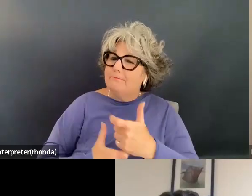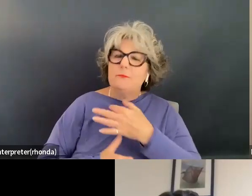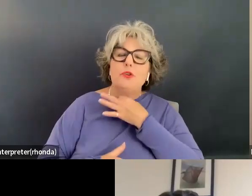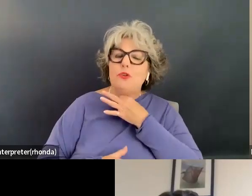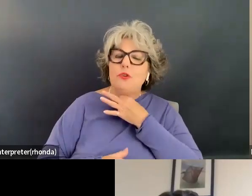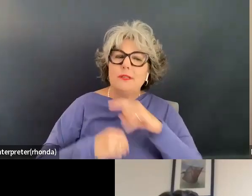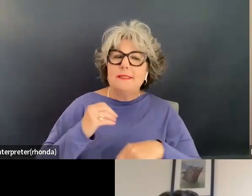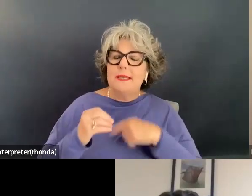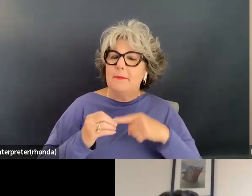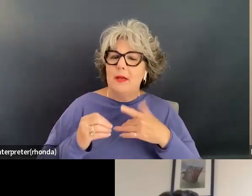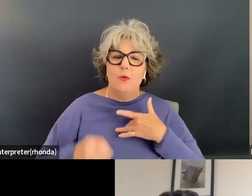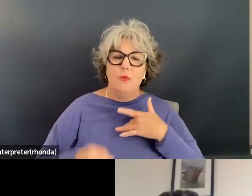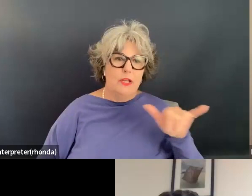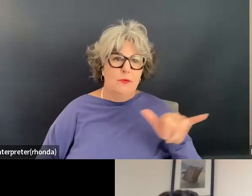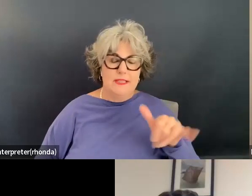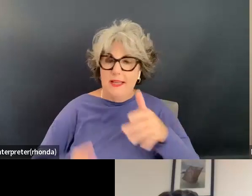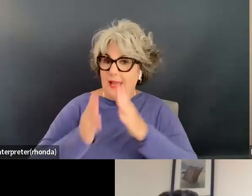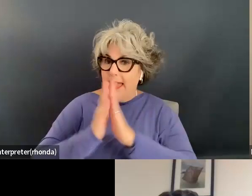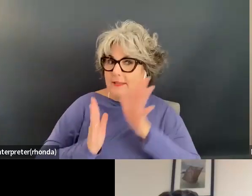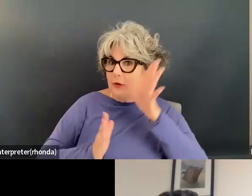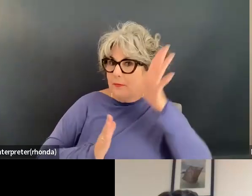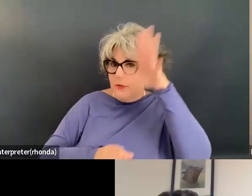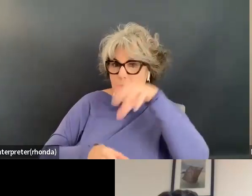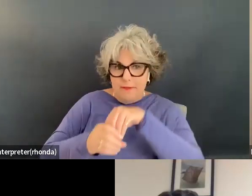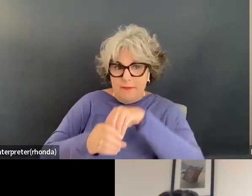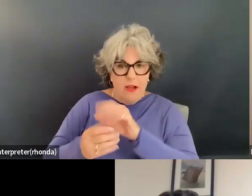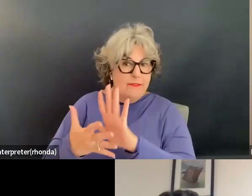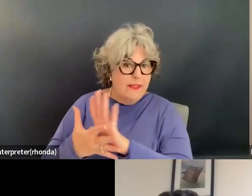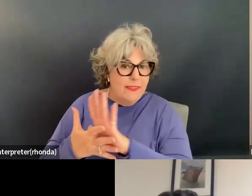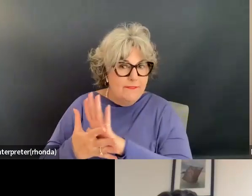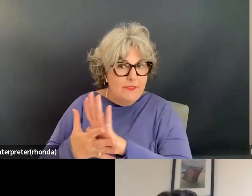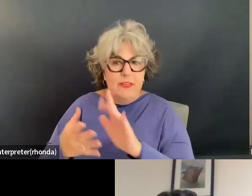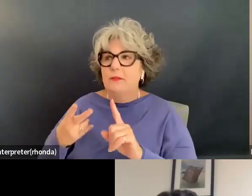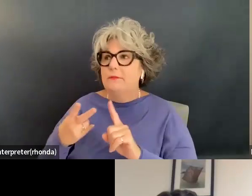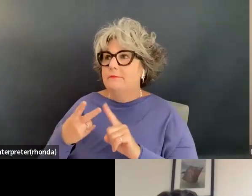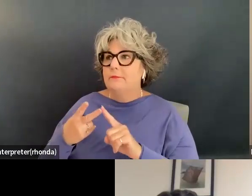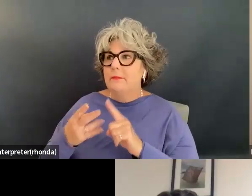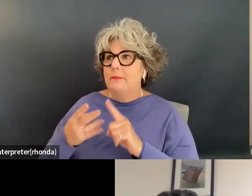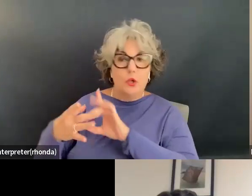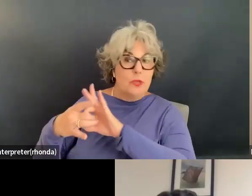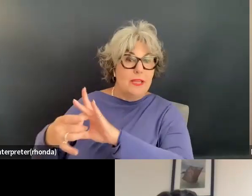what it was like asking them to be involved in the film, what your relationship is with them like,